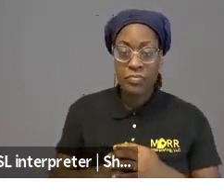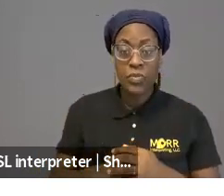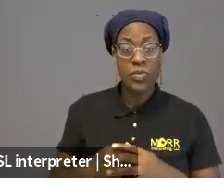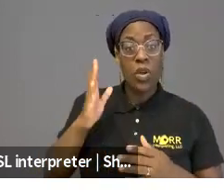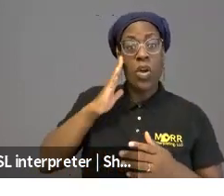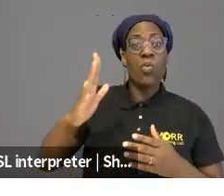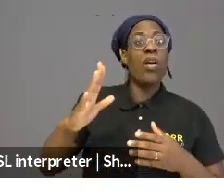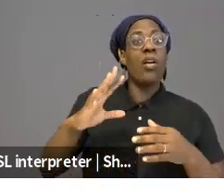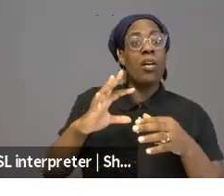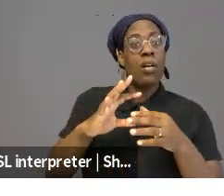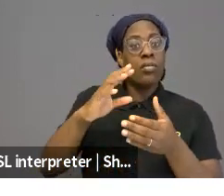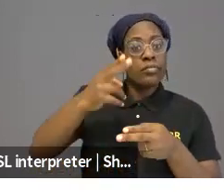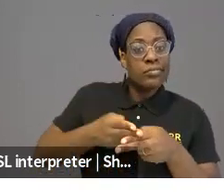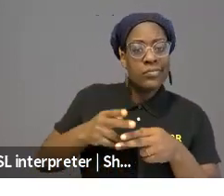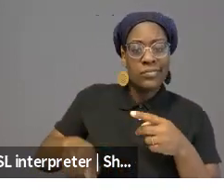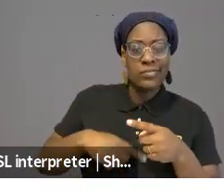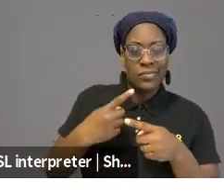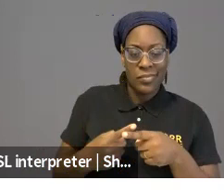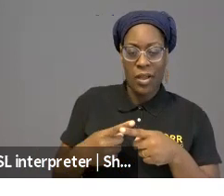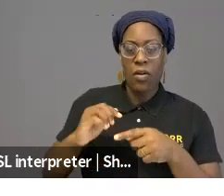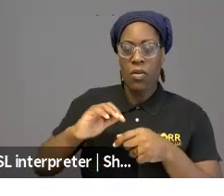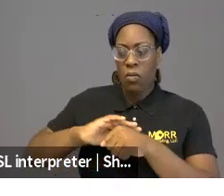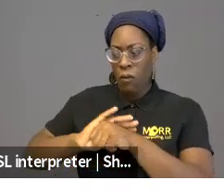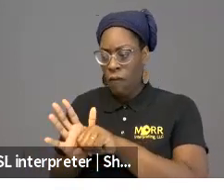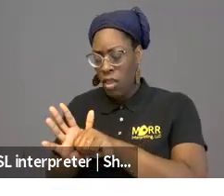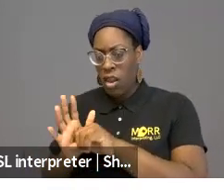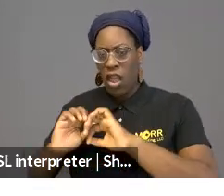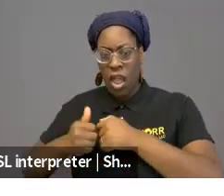And in doing so, our writing center has embraced certain values, practices, or approaches to